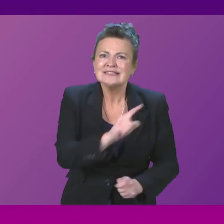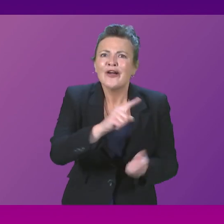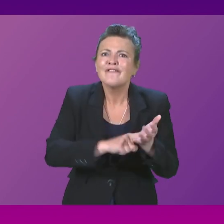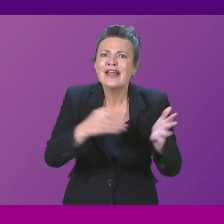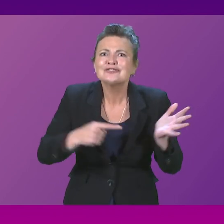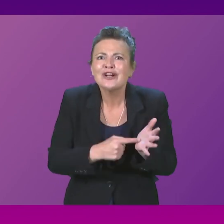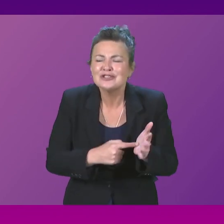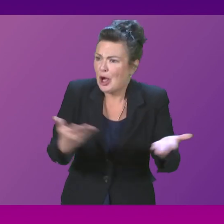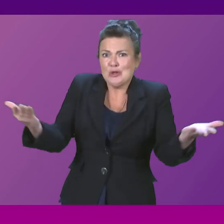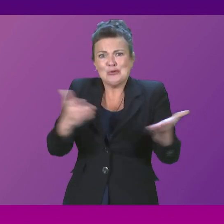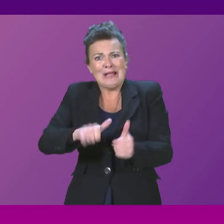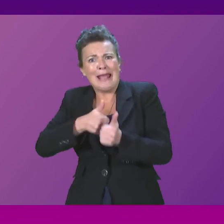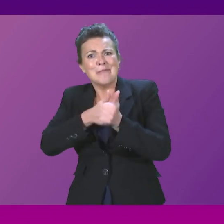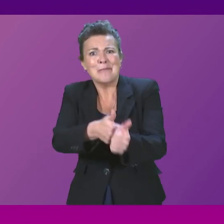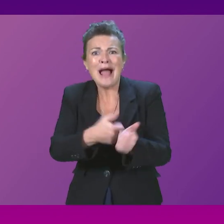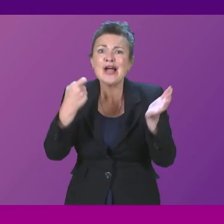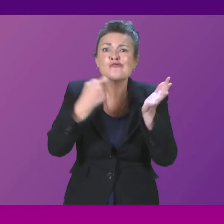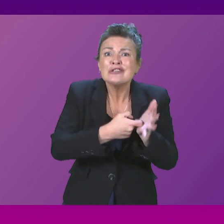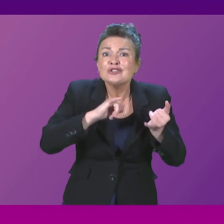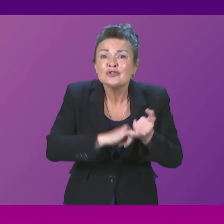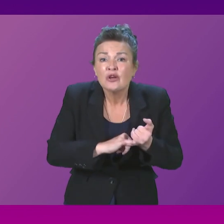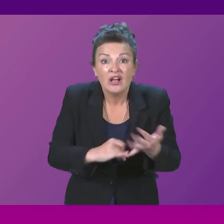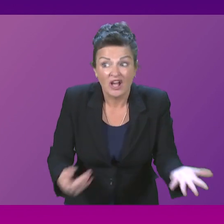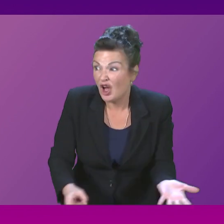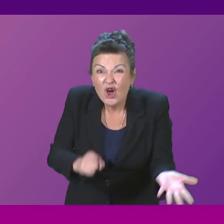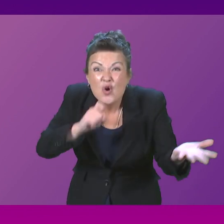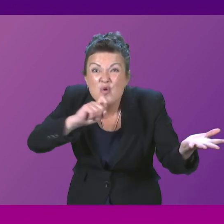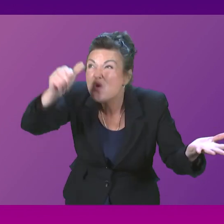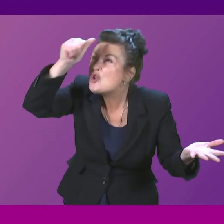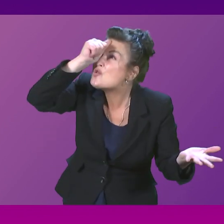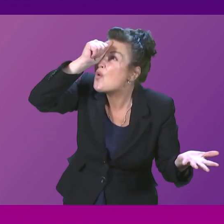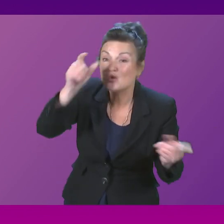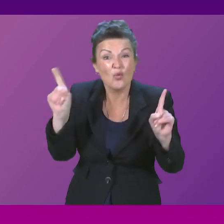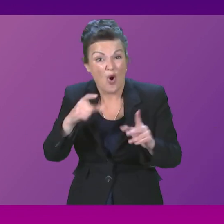Today, he backs Rishi Sunak; who knows what Douglas Ross’s position will be this time